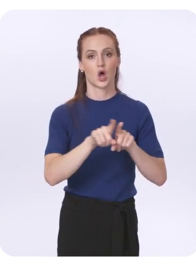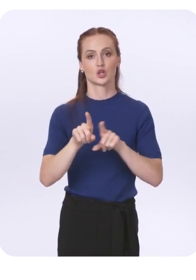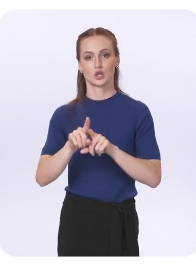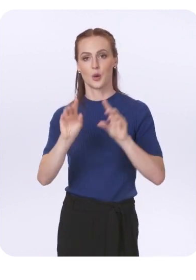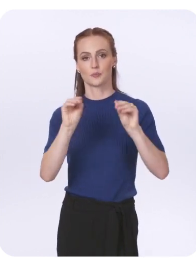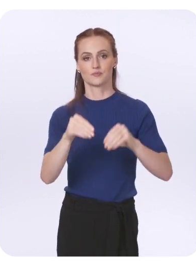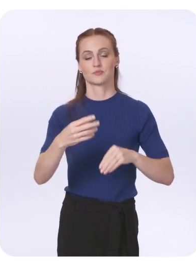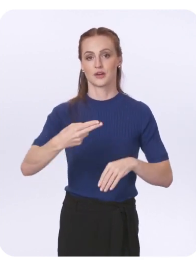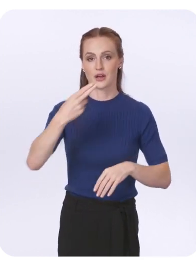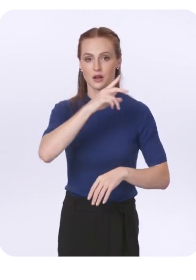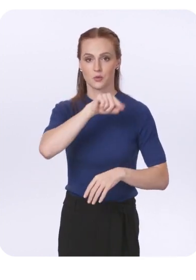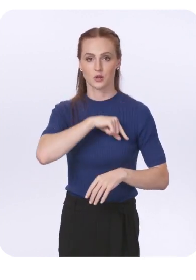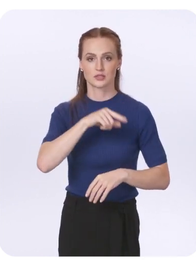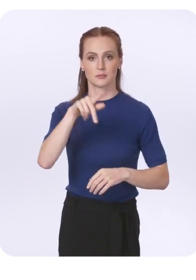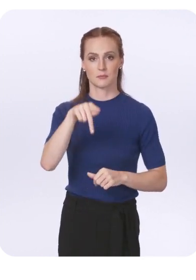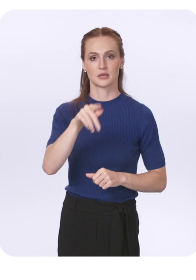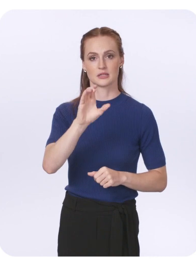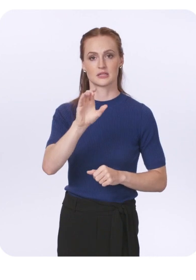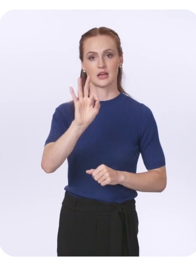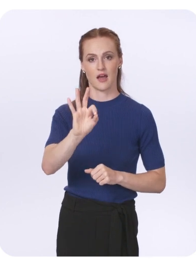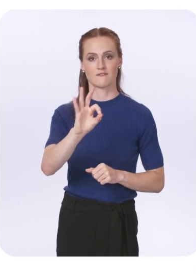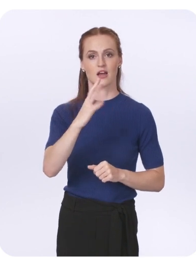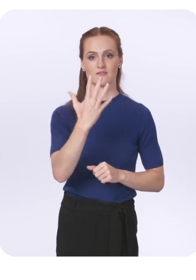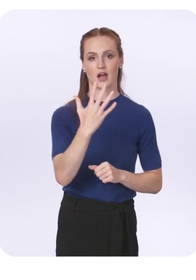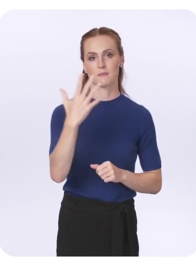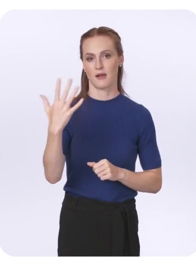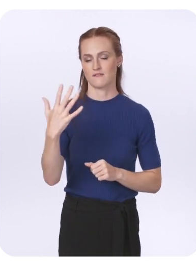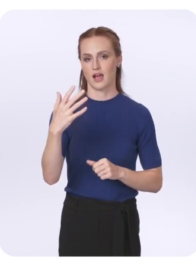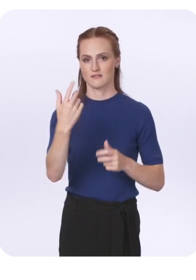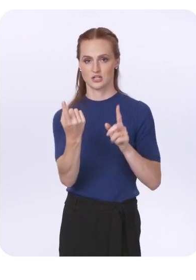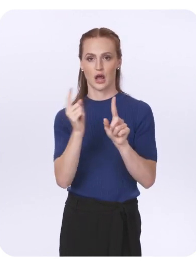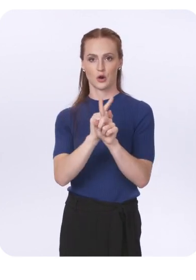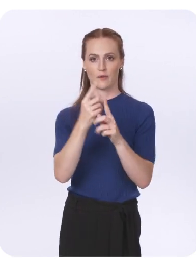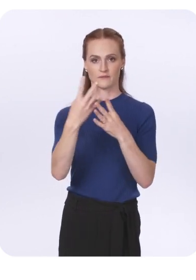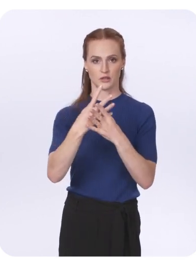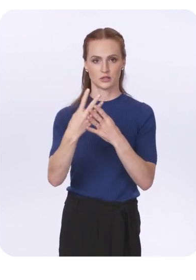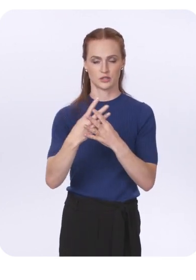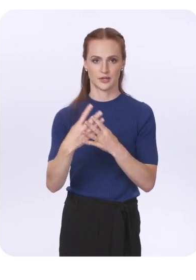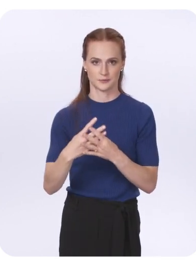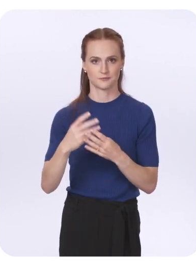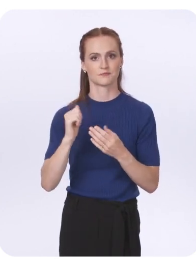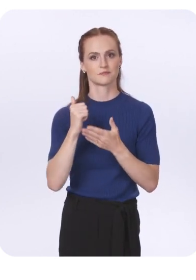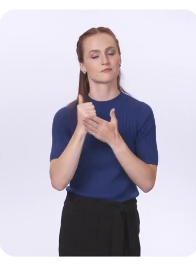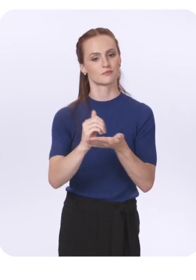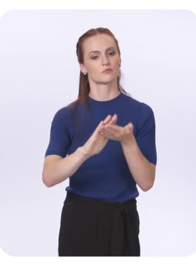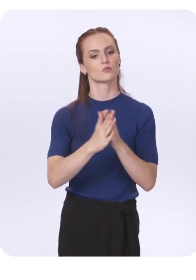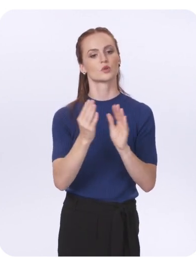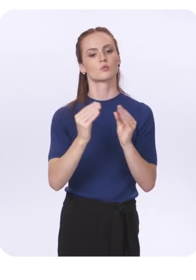They also implemented high quality PCF 5 by 5 shadow filtering, helping produce softer shadows, you can see here,